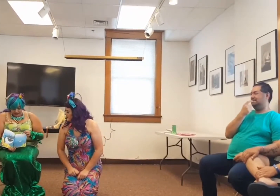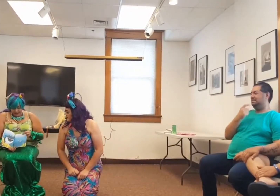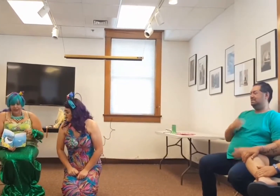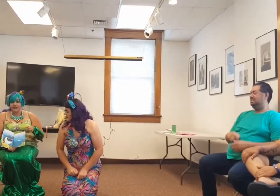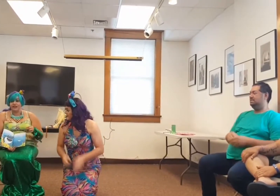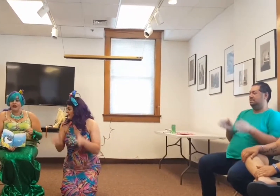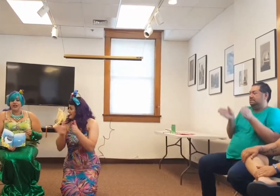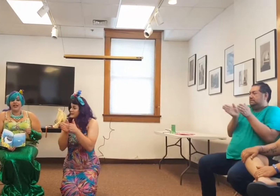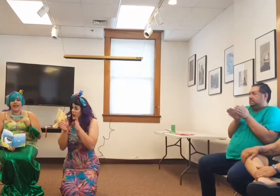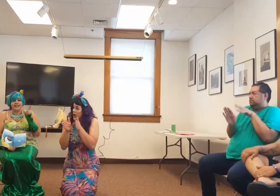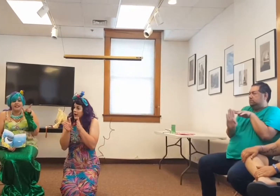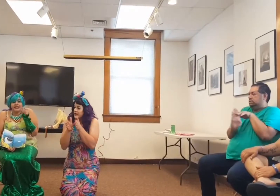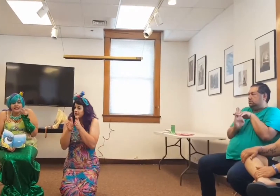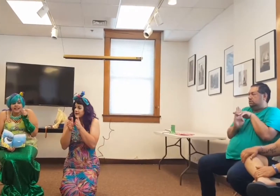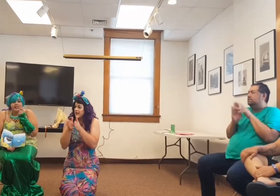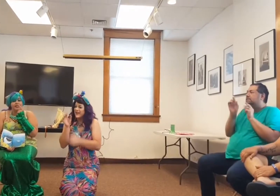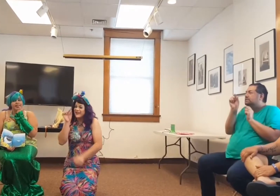Little shark has little teeth.